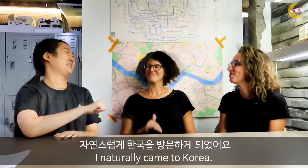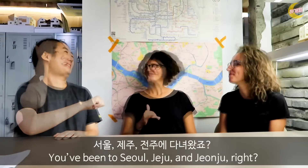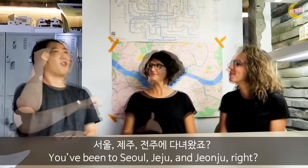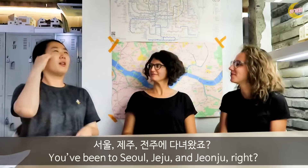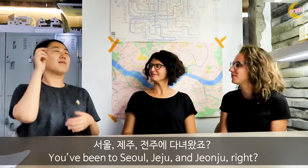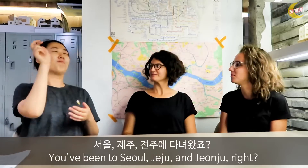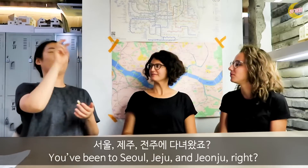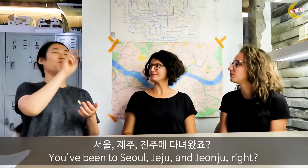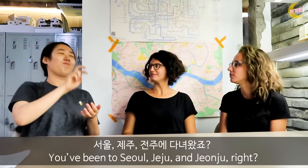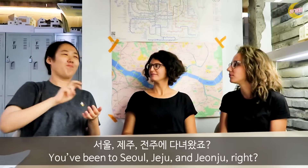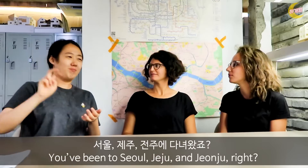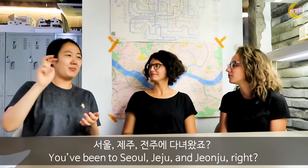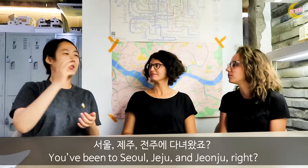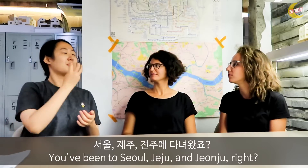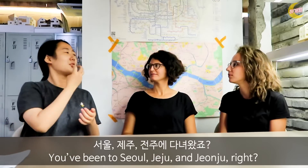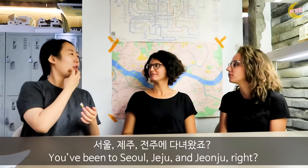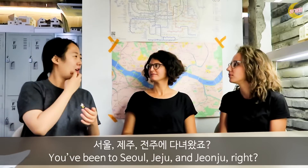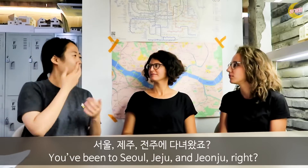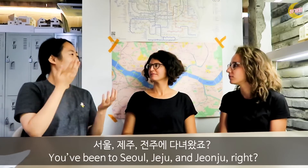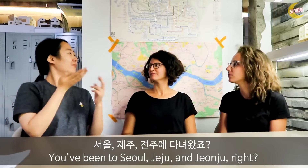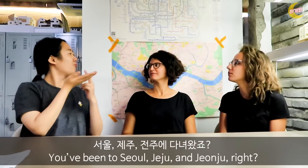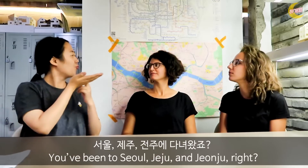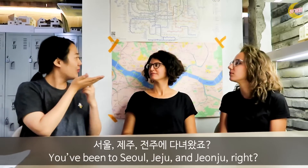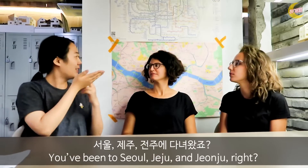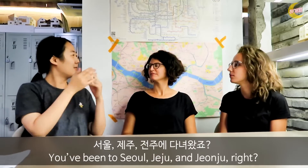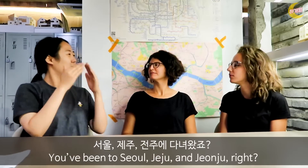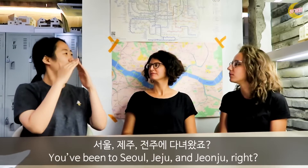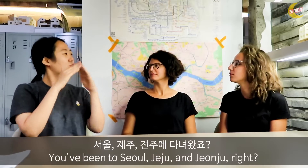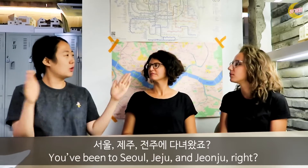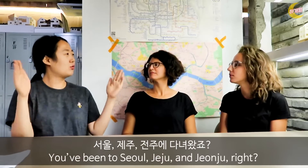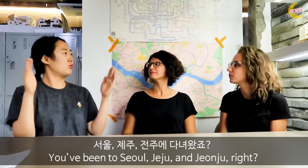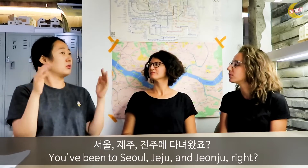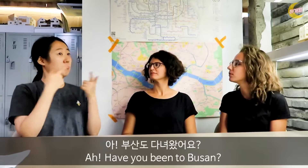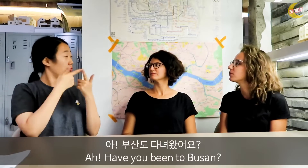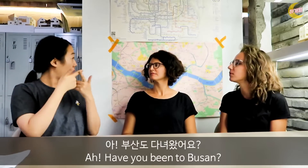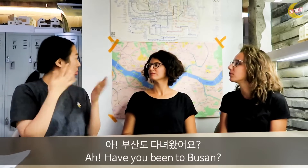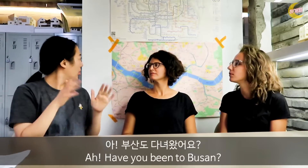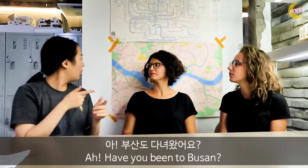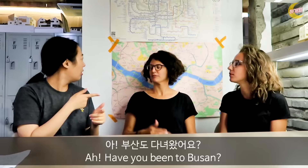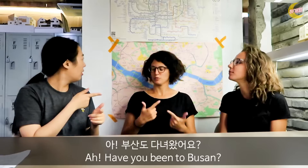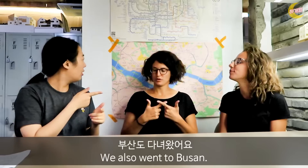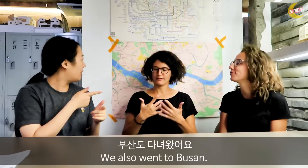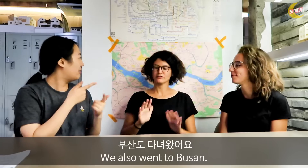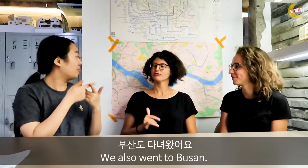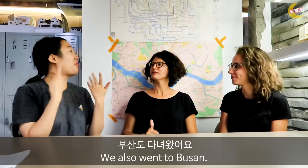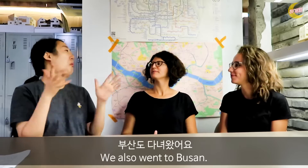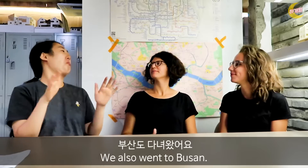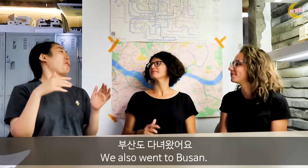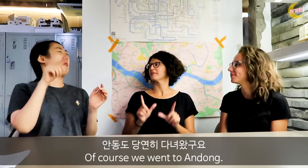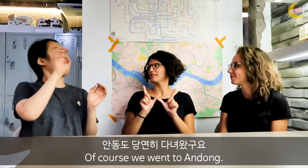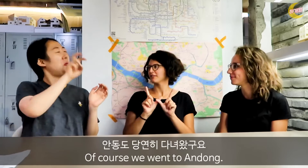You’ve been to Seoul, Jeju, and Jeonju, right? Ah! Have you been to Busan? We also went to Busan.